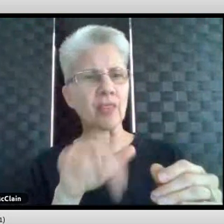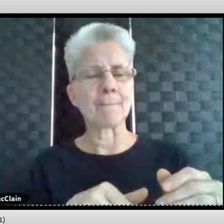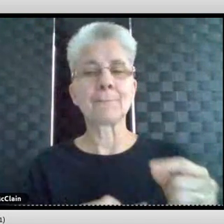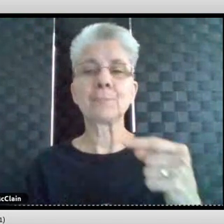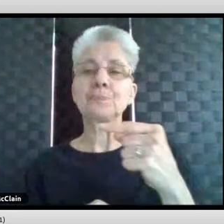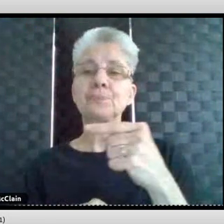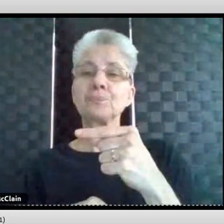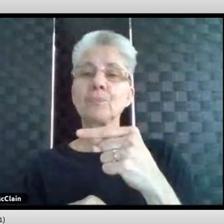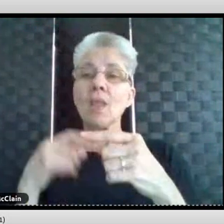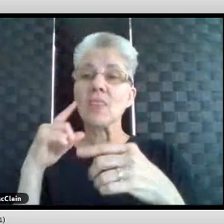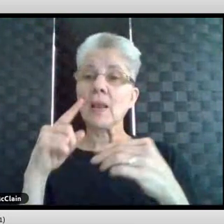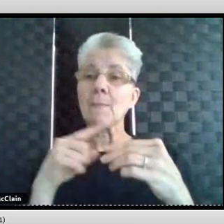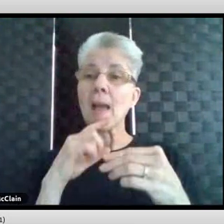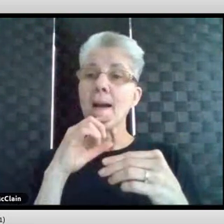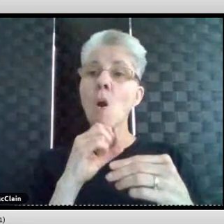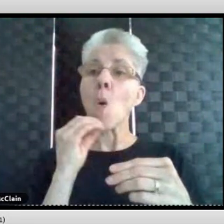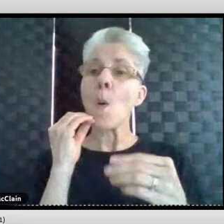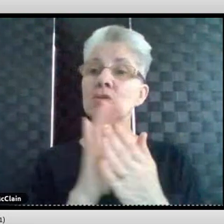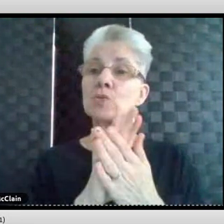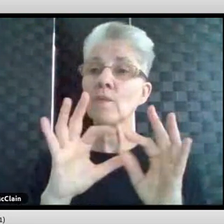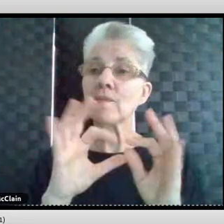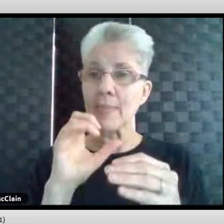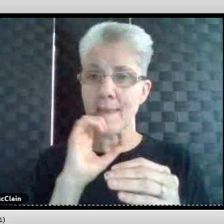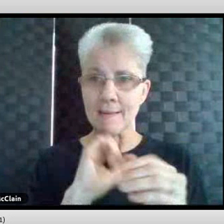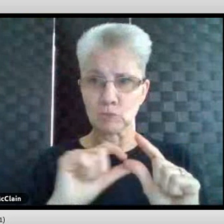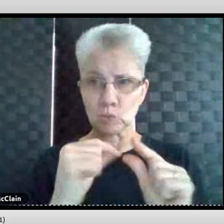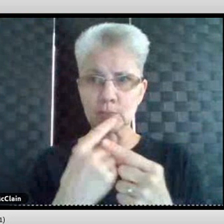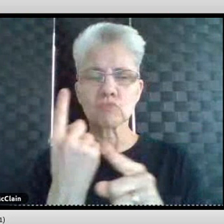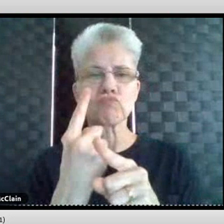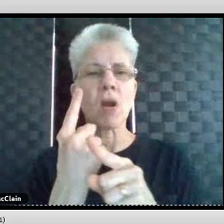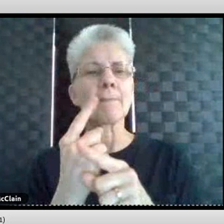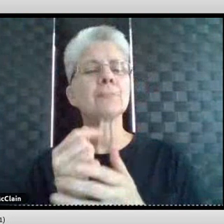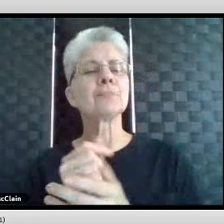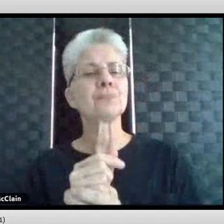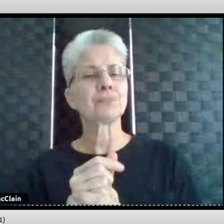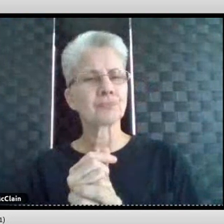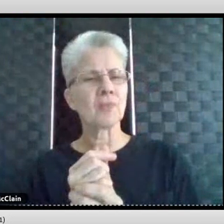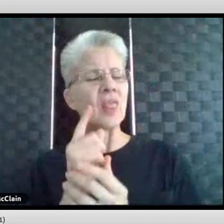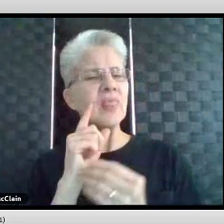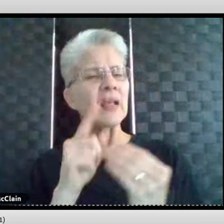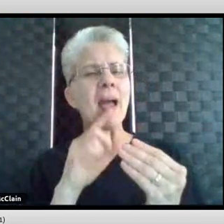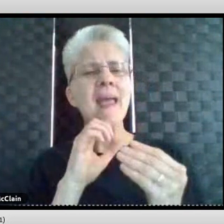Think about -- Home-school families, absolutely. Think about age groups.